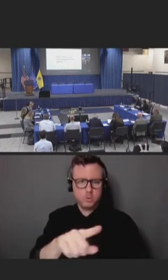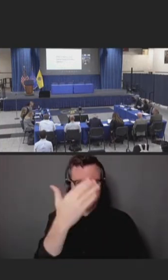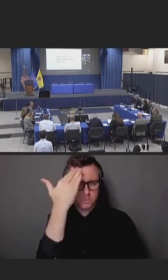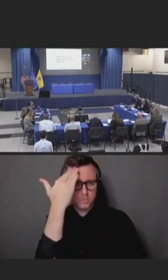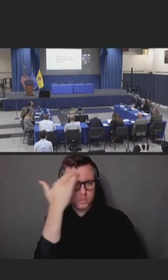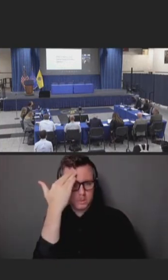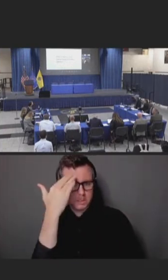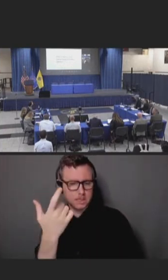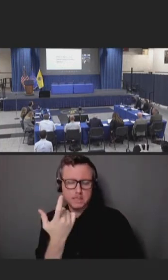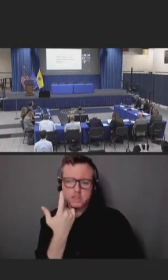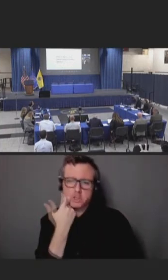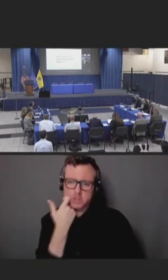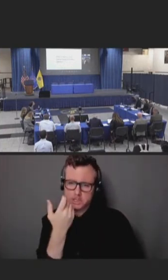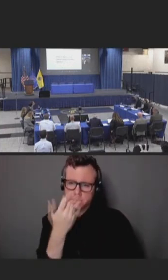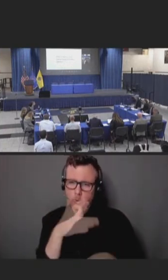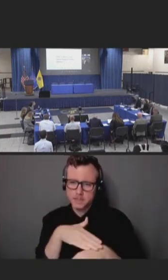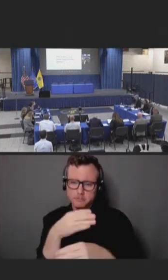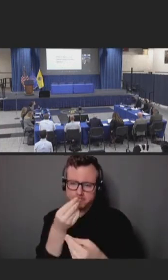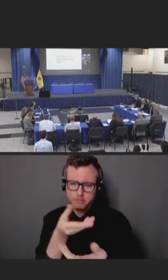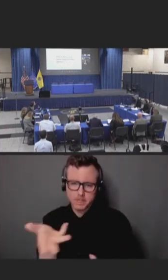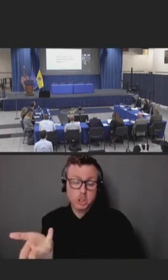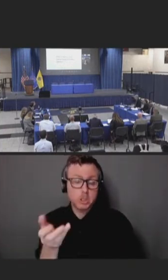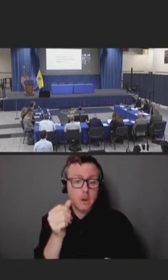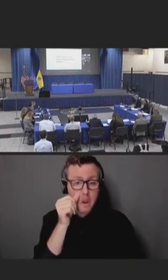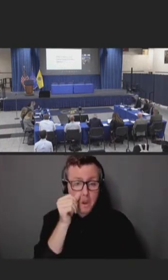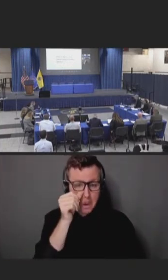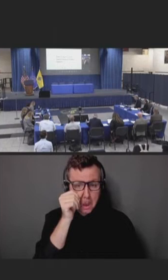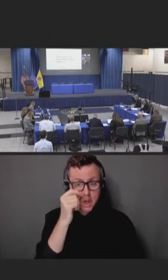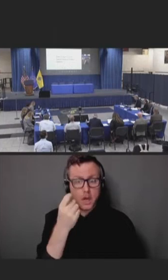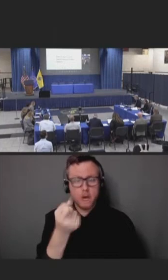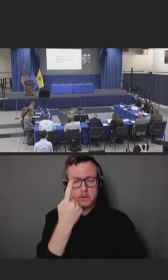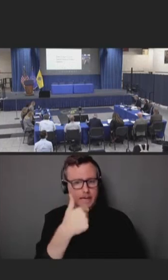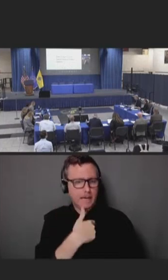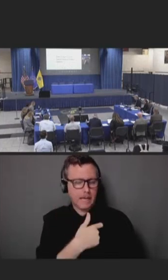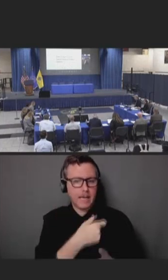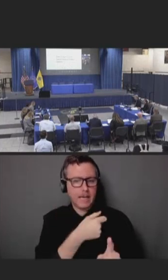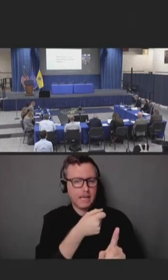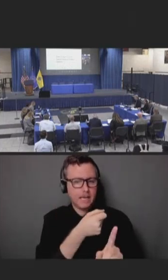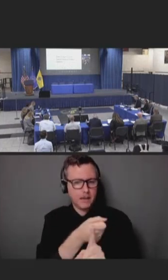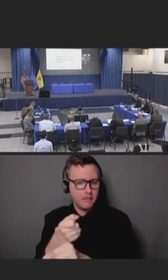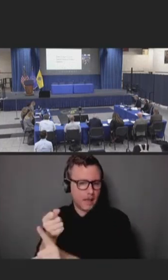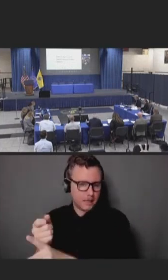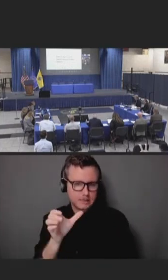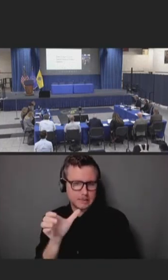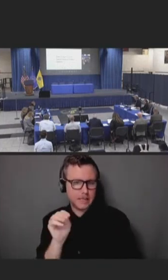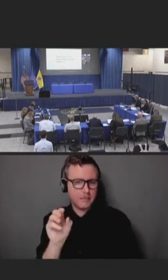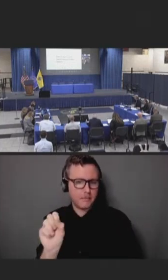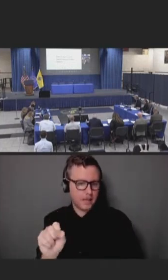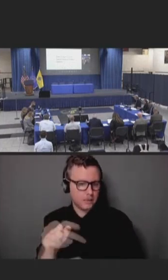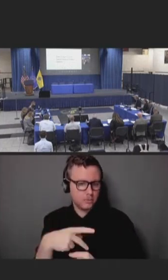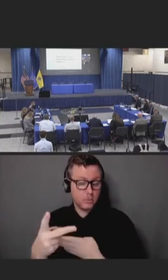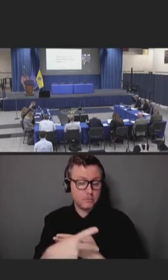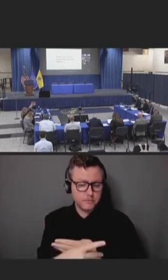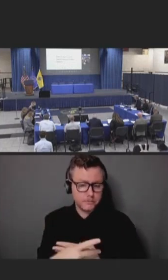wanted to mention it because it impacts so many of CMS's programs. And that is that the Inflation